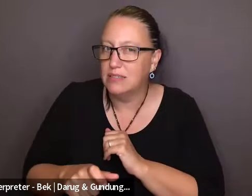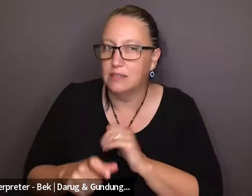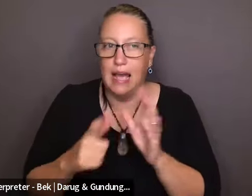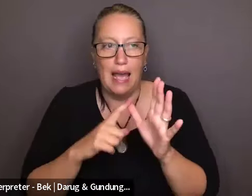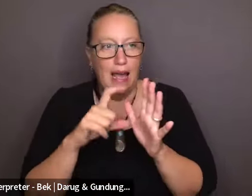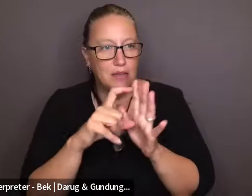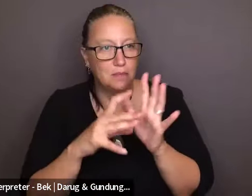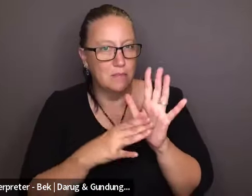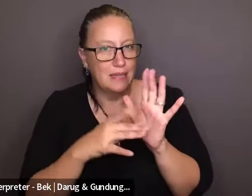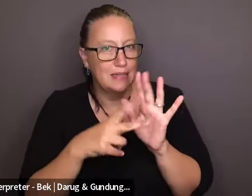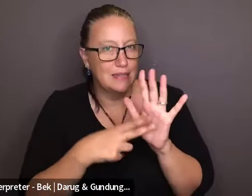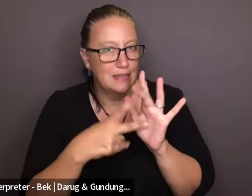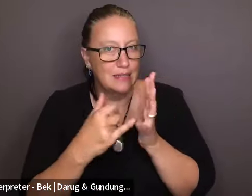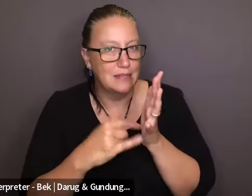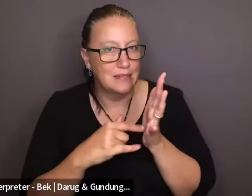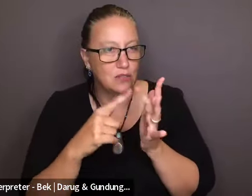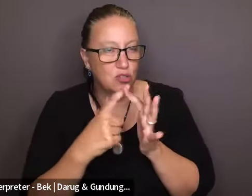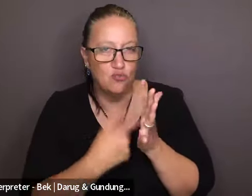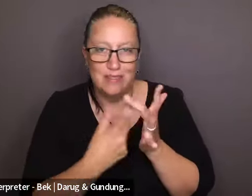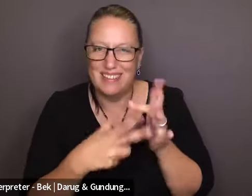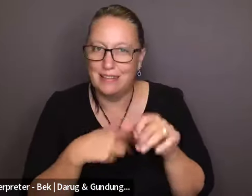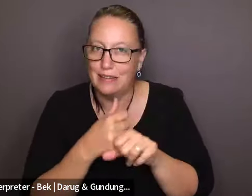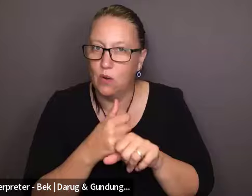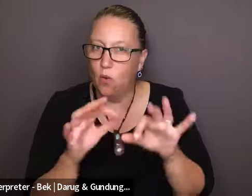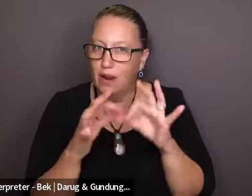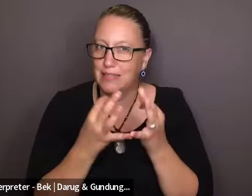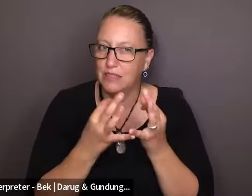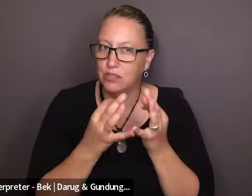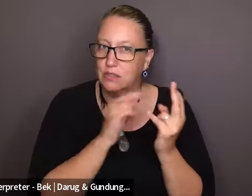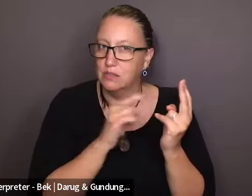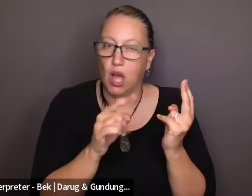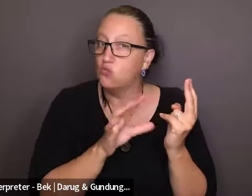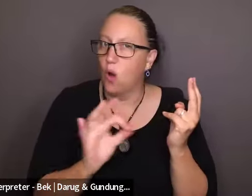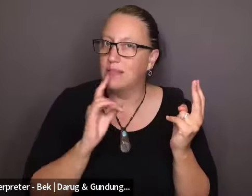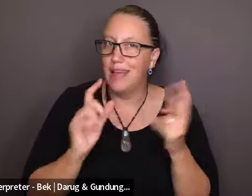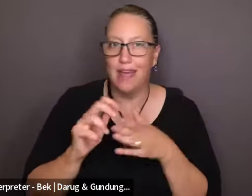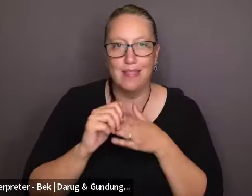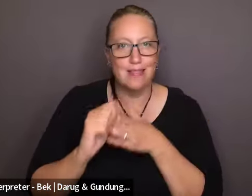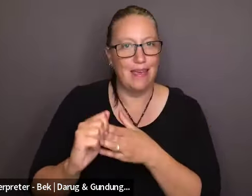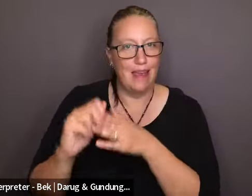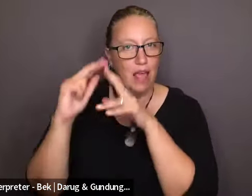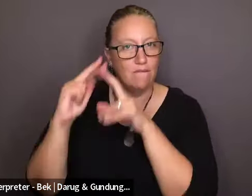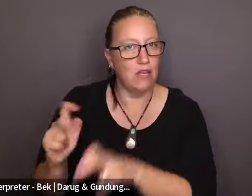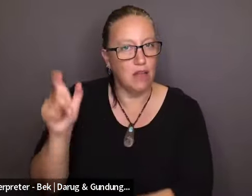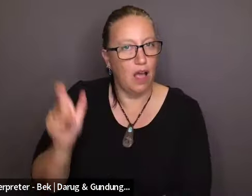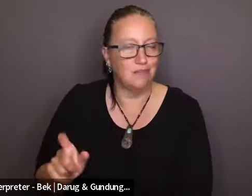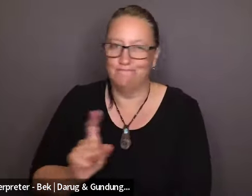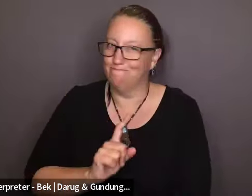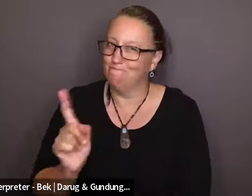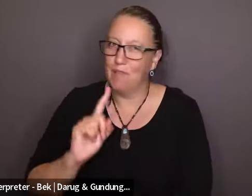are made. You notice that the application form uses the terms contact person and administering organisation